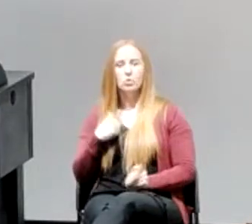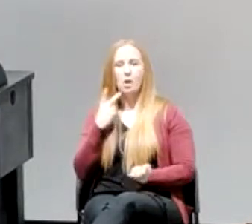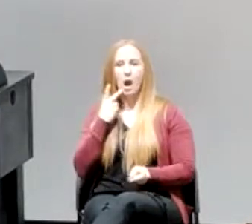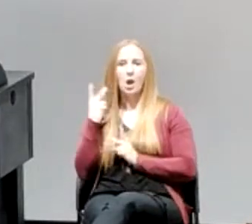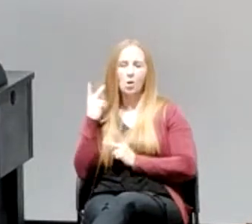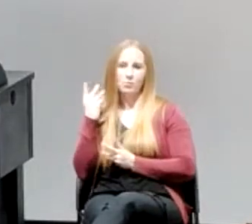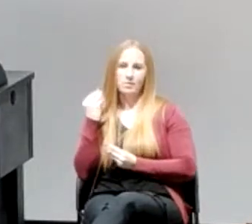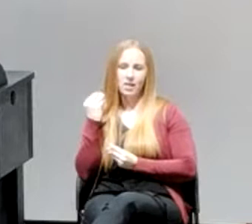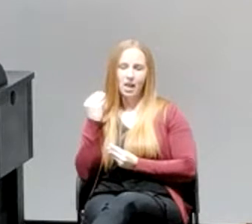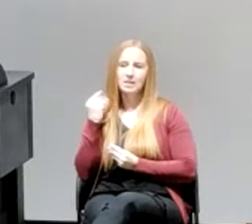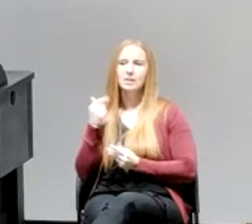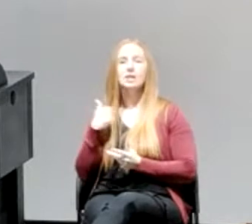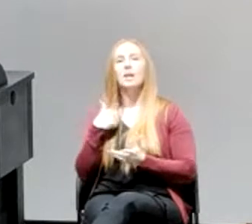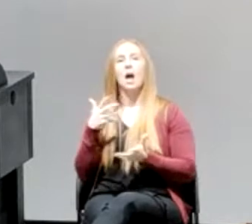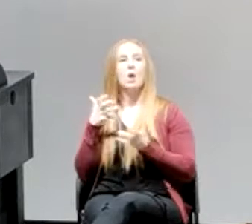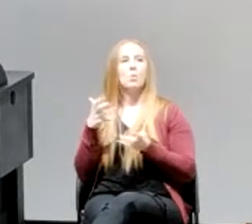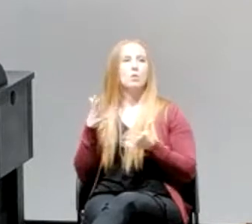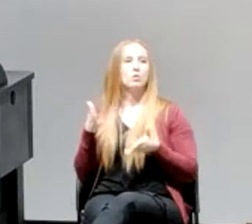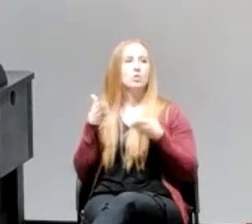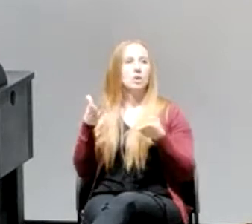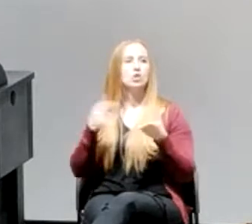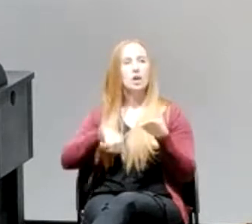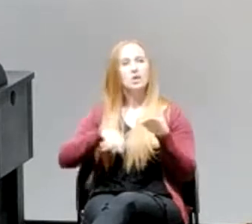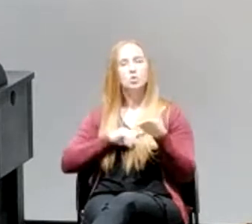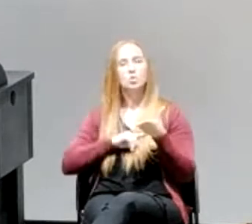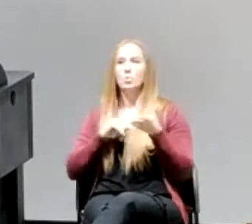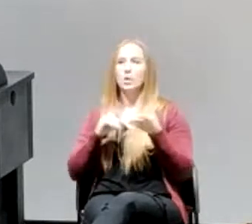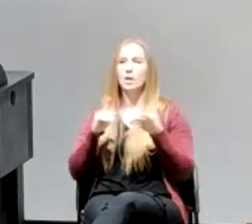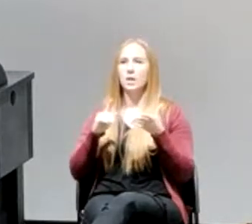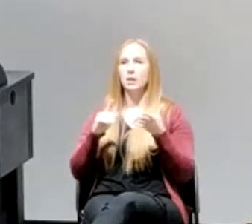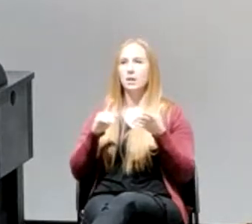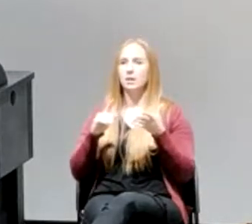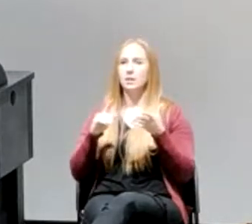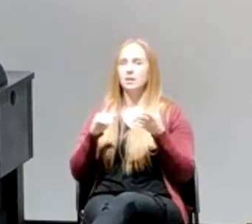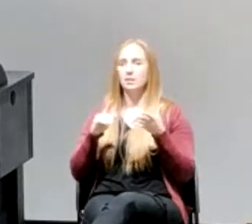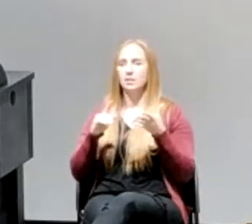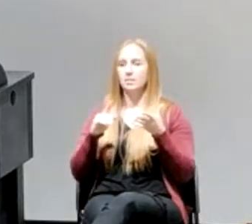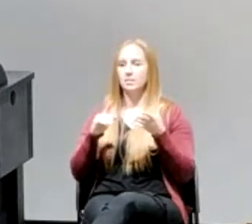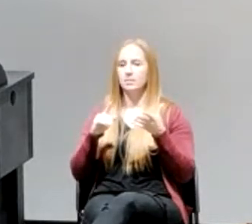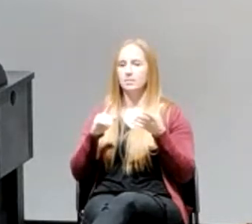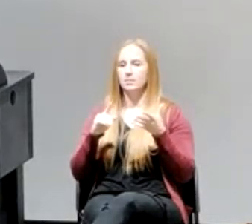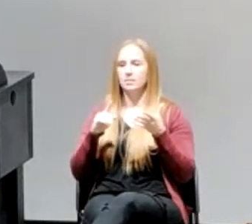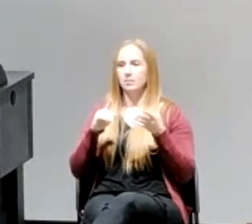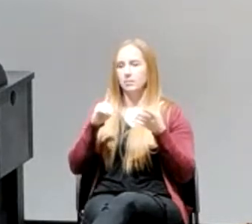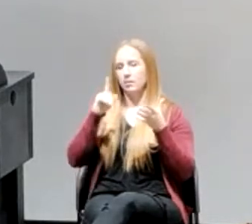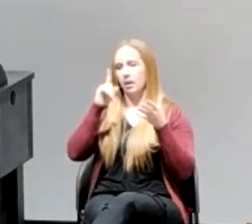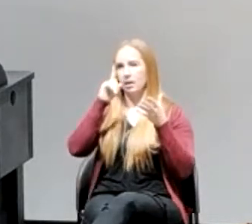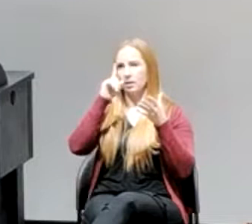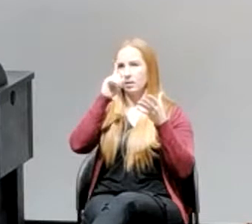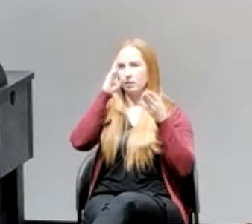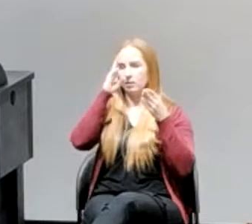little over 60 but I don't know why I think that's so cool but Howell Ghantt is all of that. I'm not a math person.